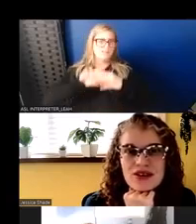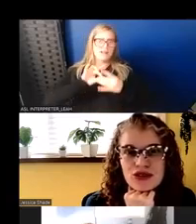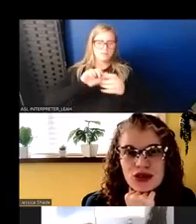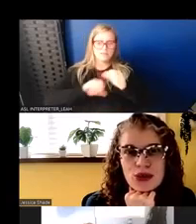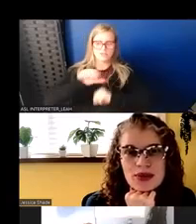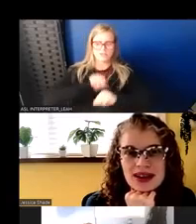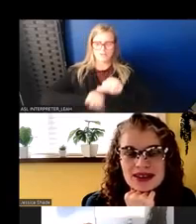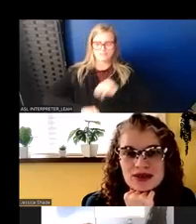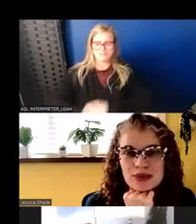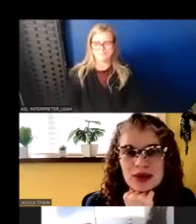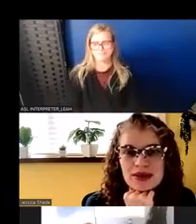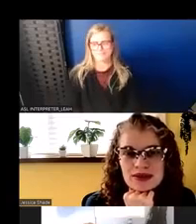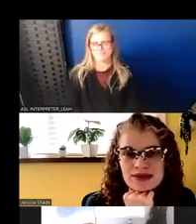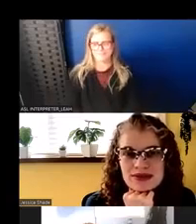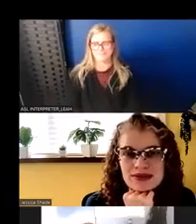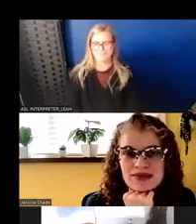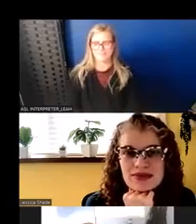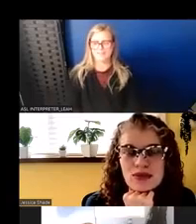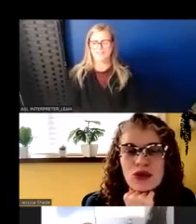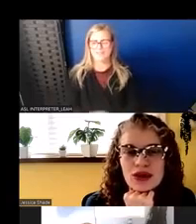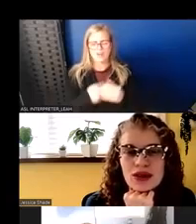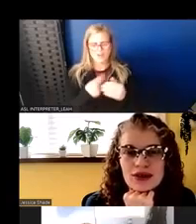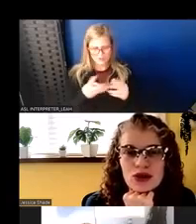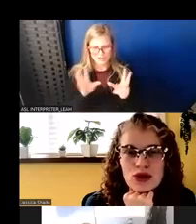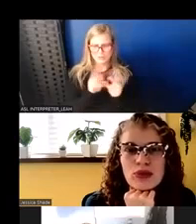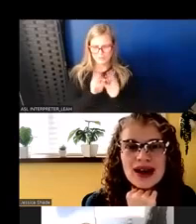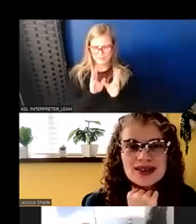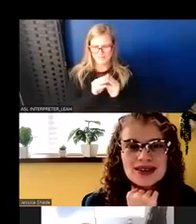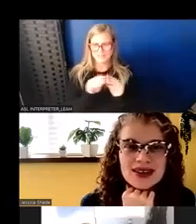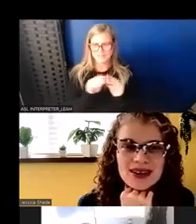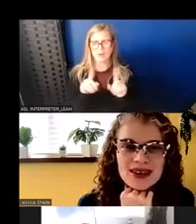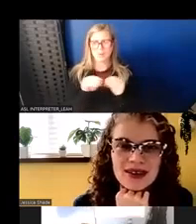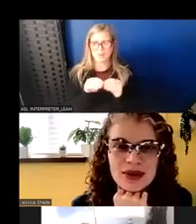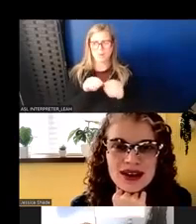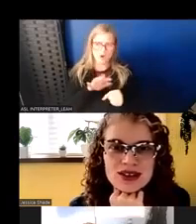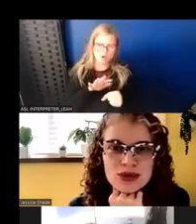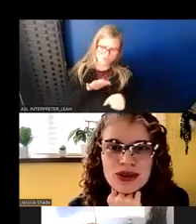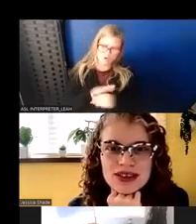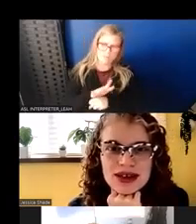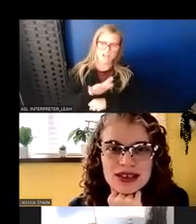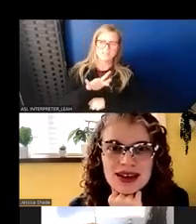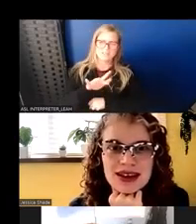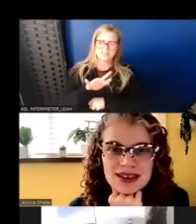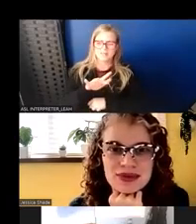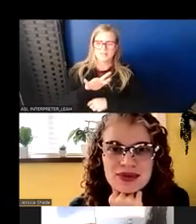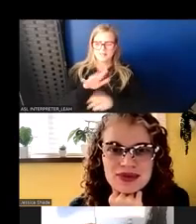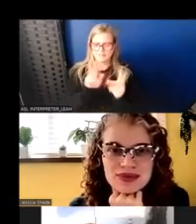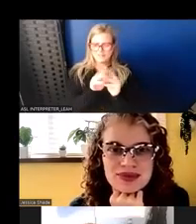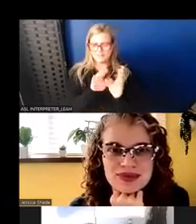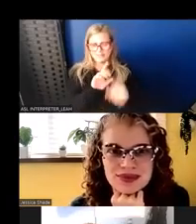Fewer meetings, but more robust meetings where you have time to connect? Yeah.